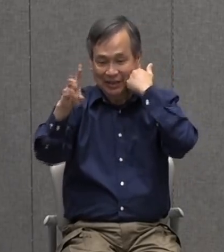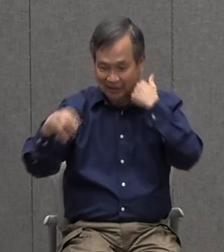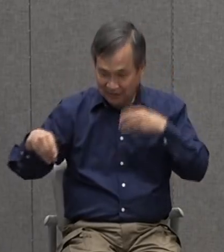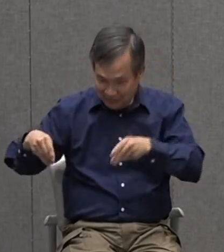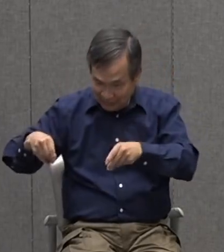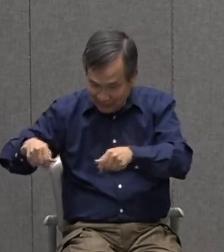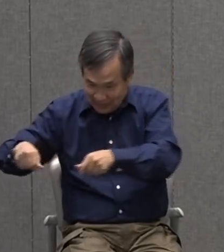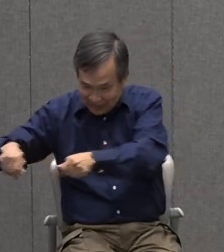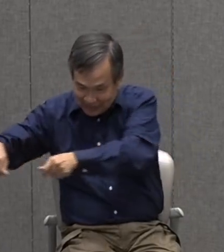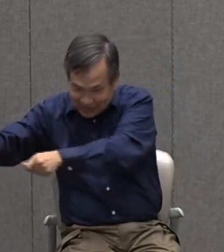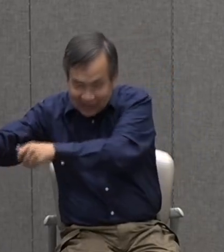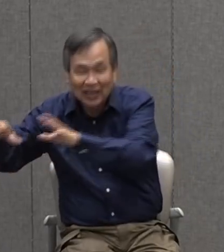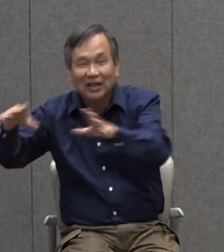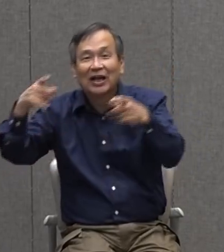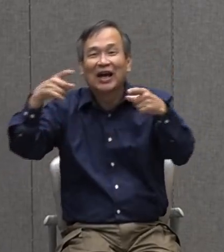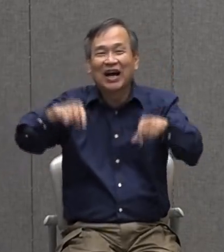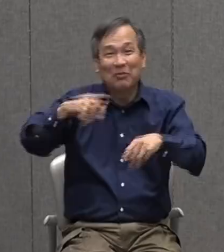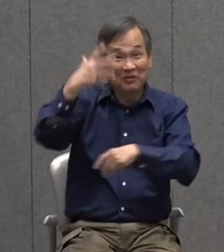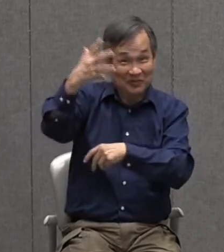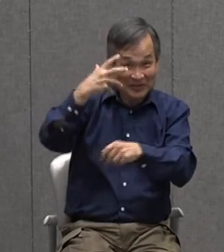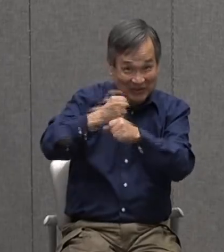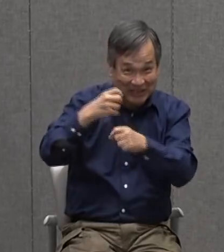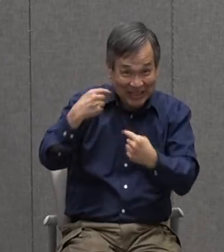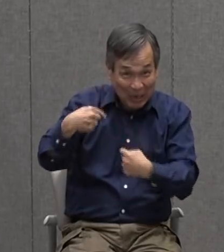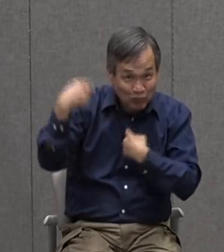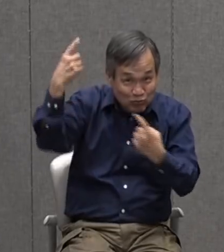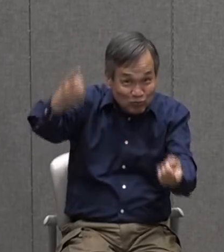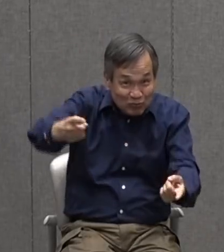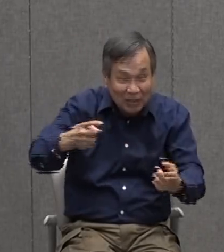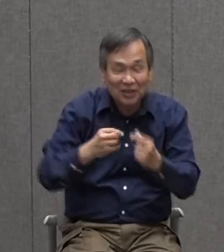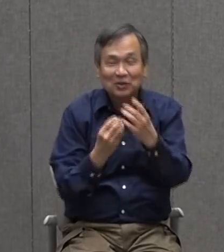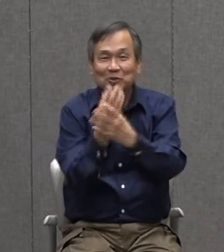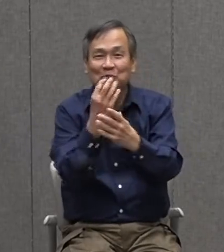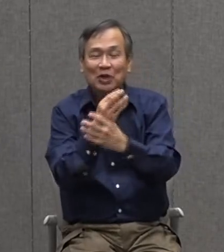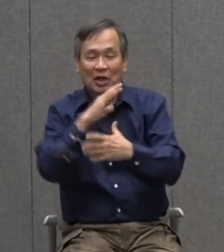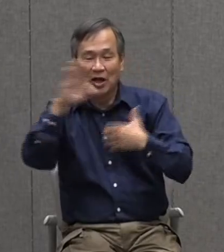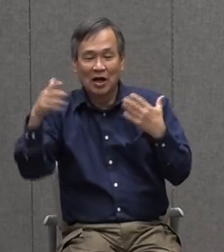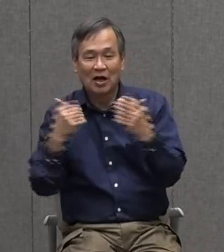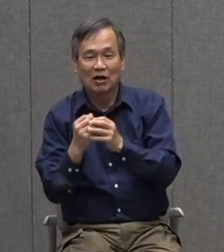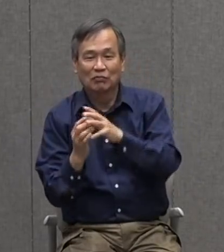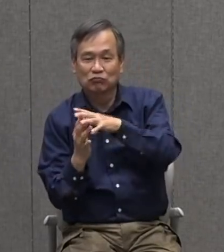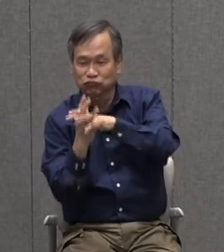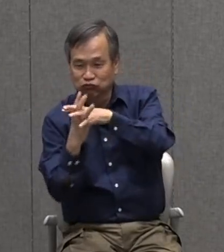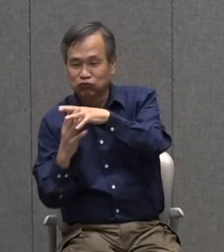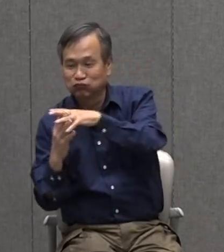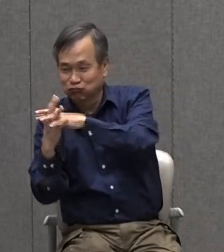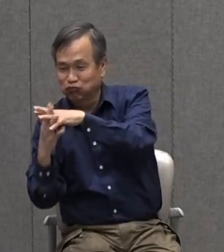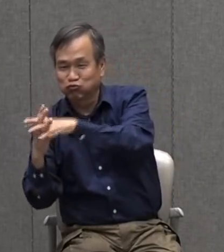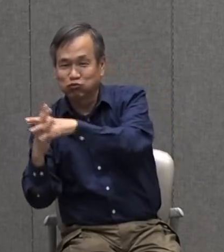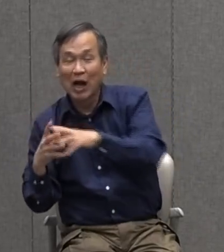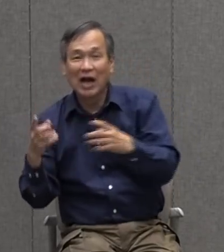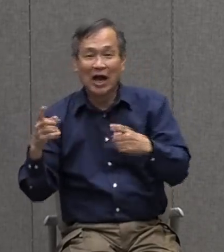The next year, that is the fifth year in spring, all the sprouts came up and in the fall,